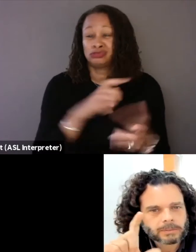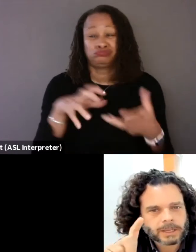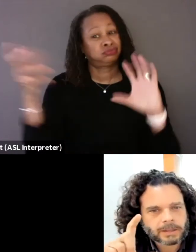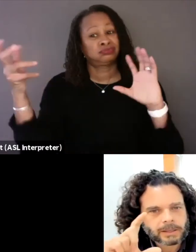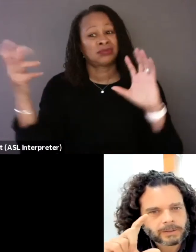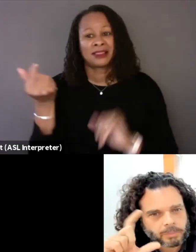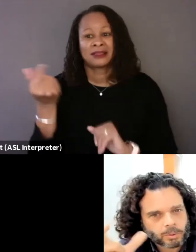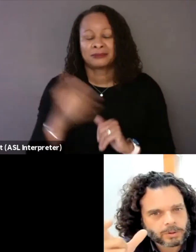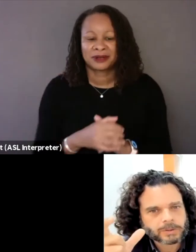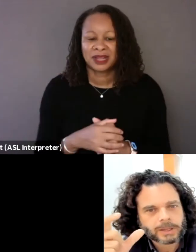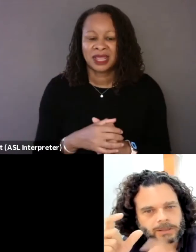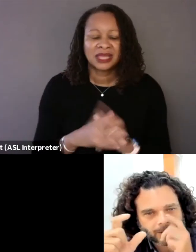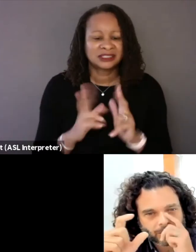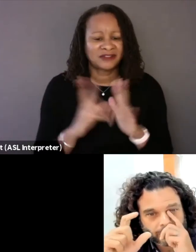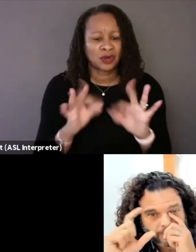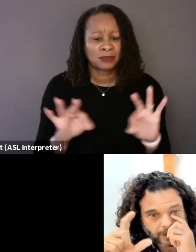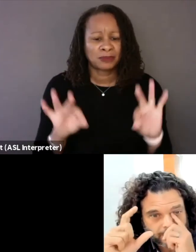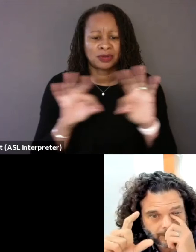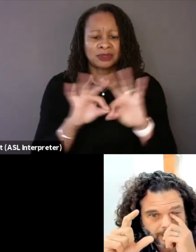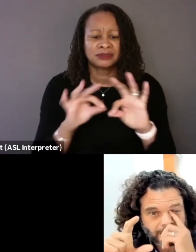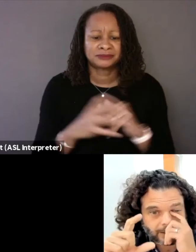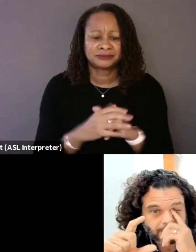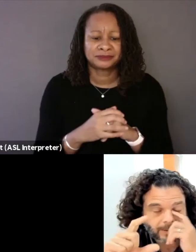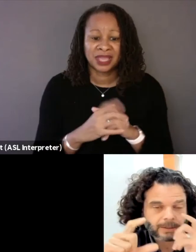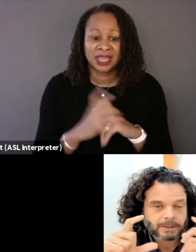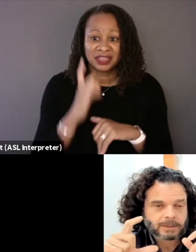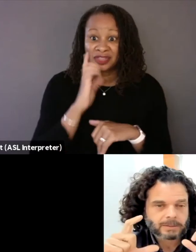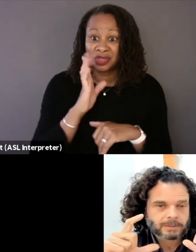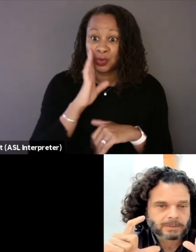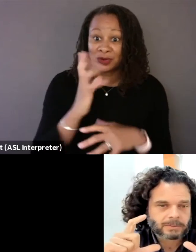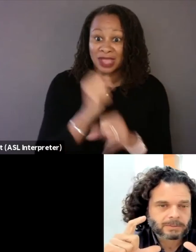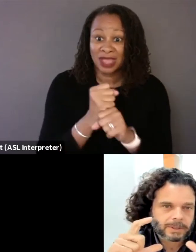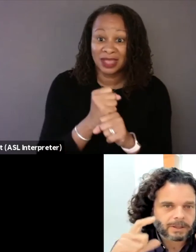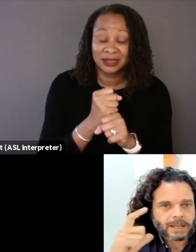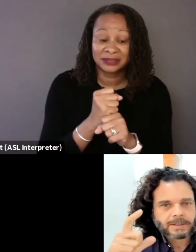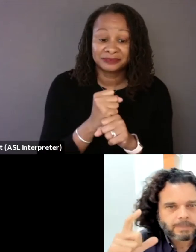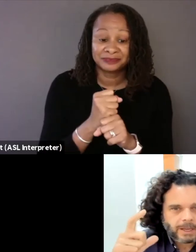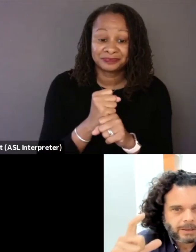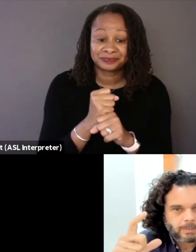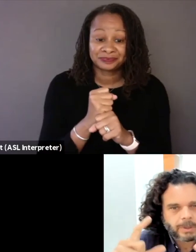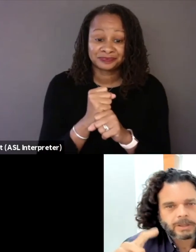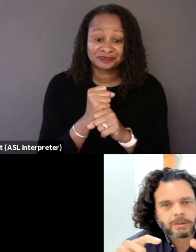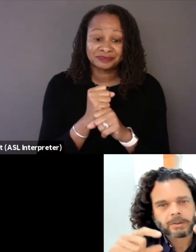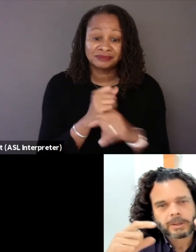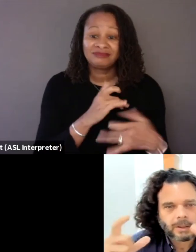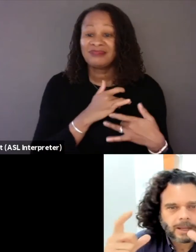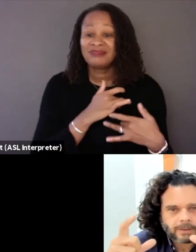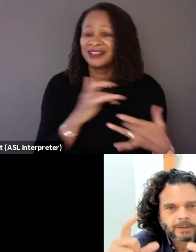Like, I think it's important that, you know, you think you're going to get the classic Meghan Rapinoe or the classic,